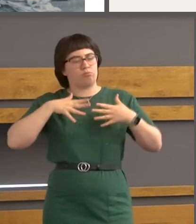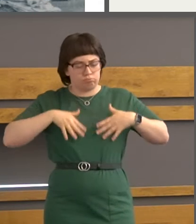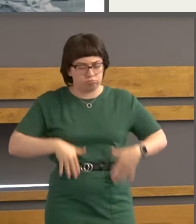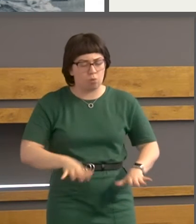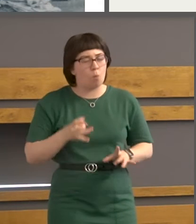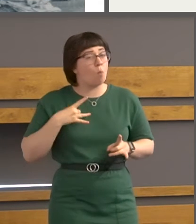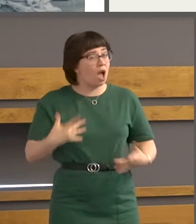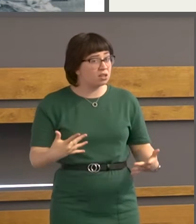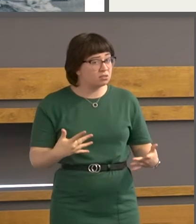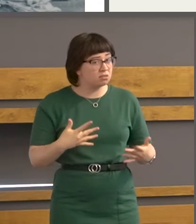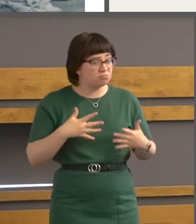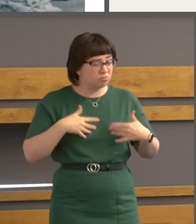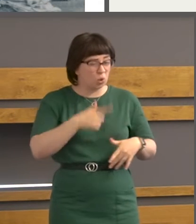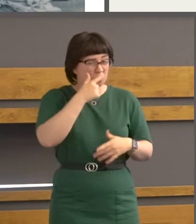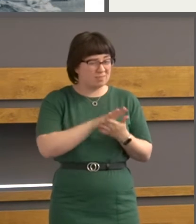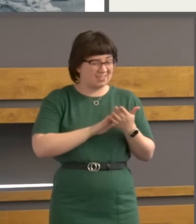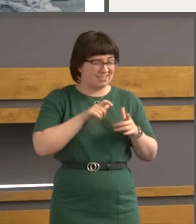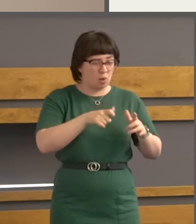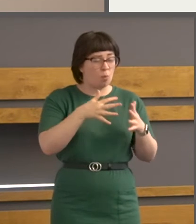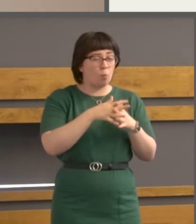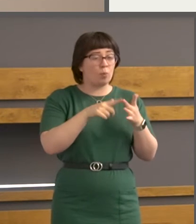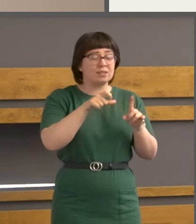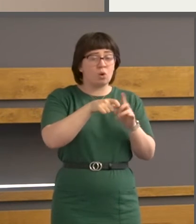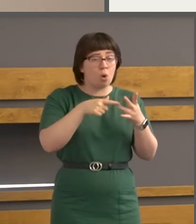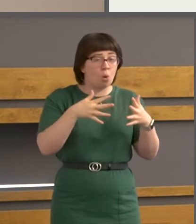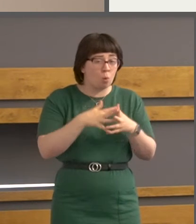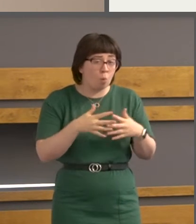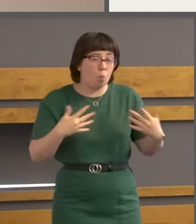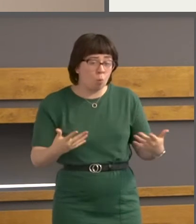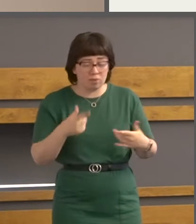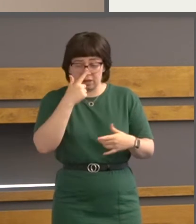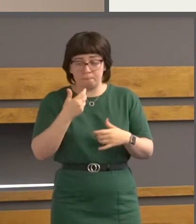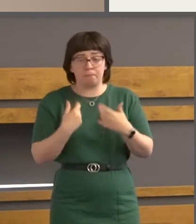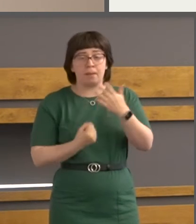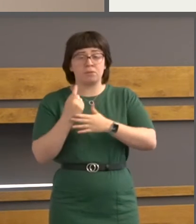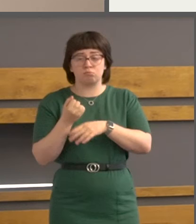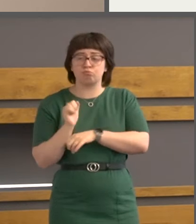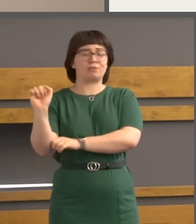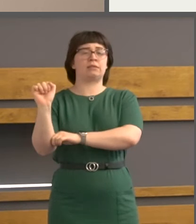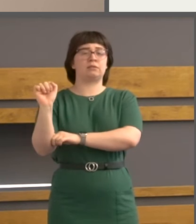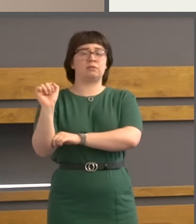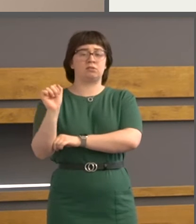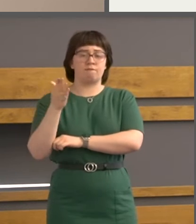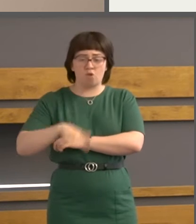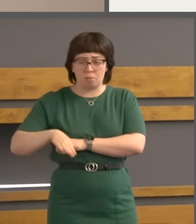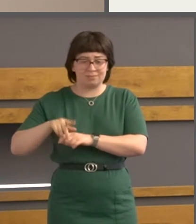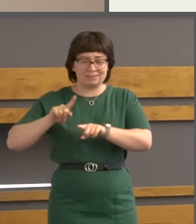they might have been a widow. There were also protests from the lower classes against sati, sati,